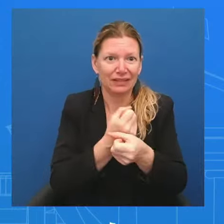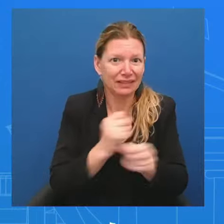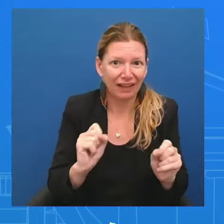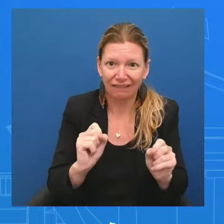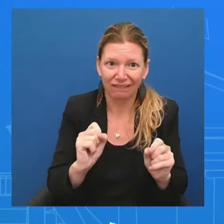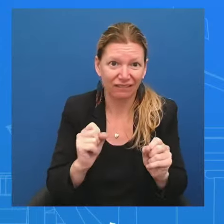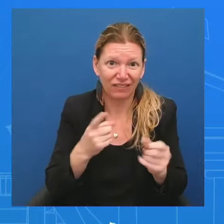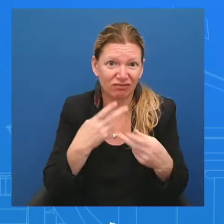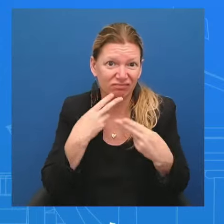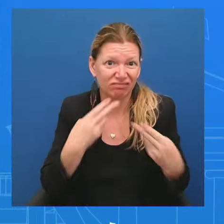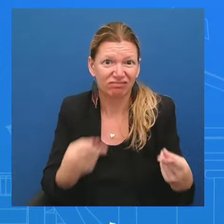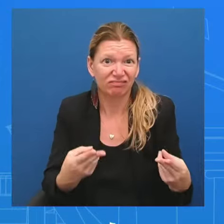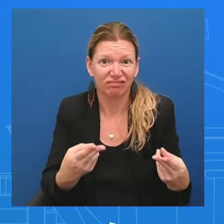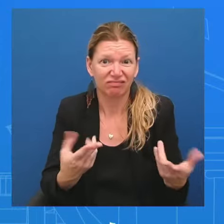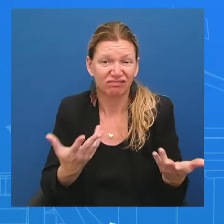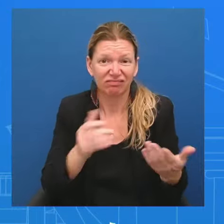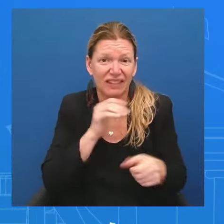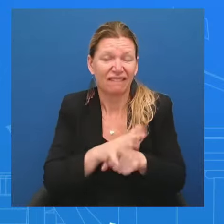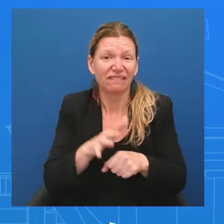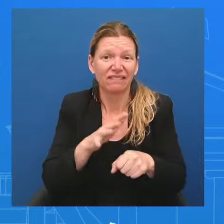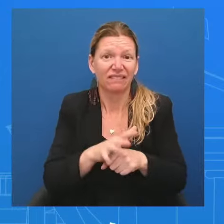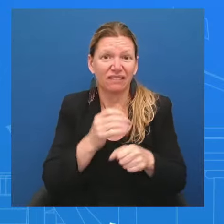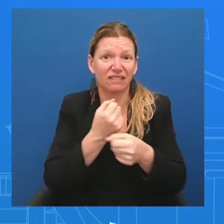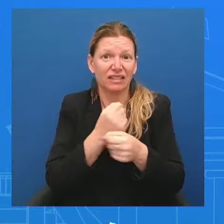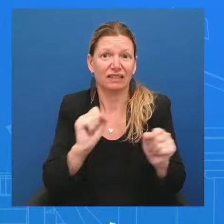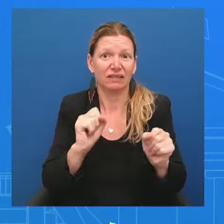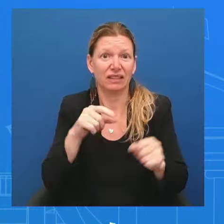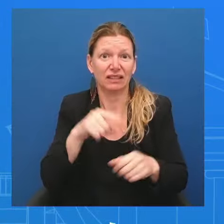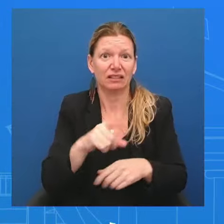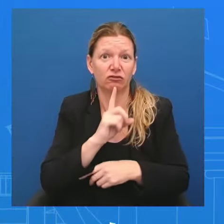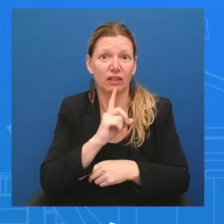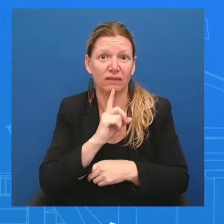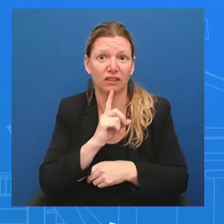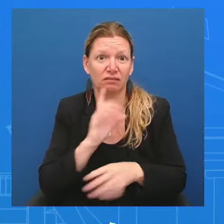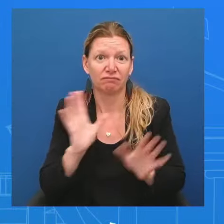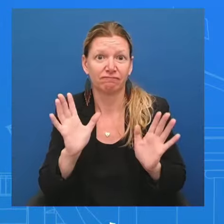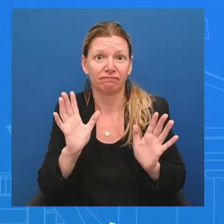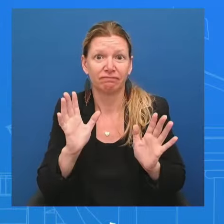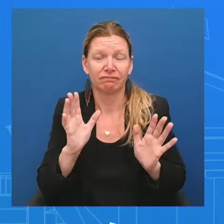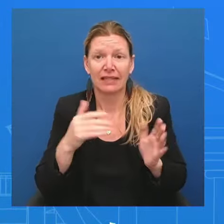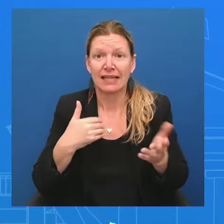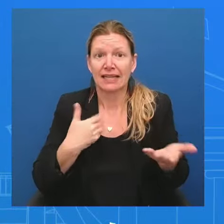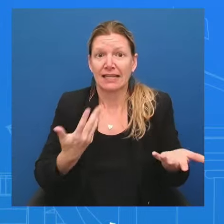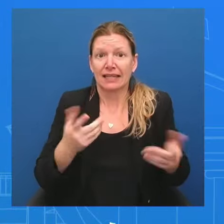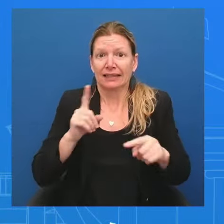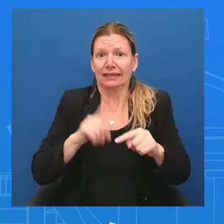and I can't verify where everyone who left where they went. I don't know if all of them went to a tent compound